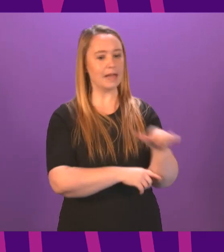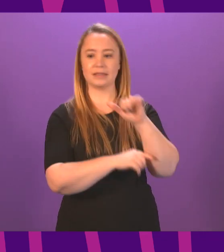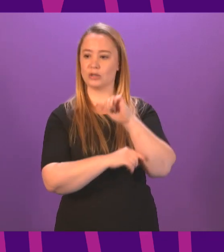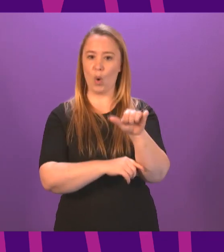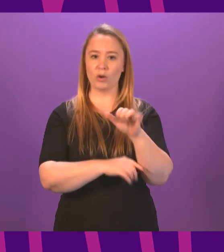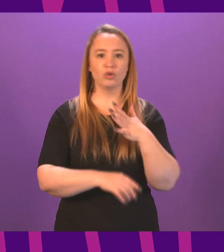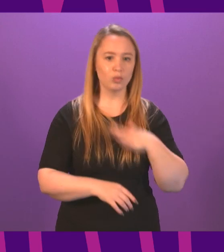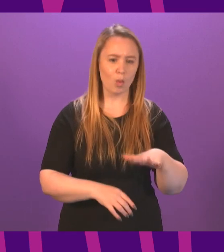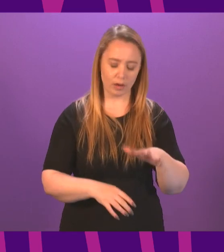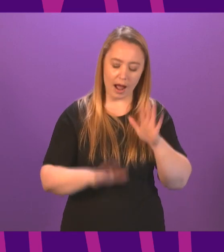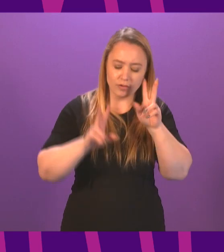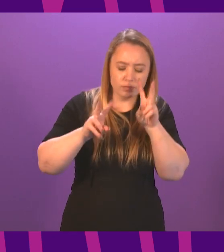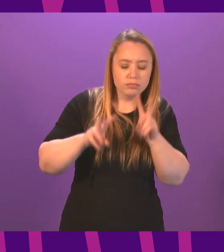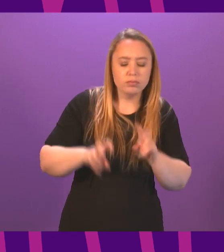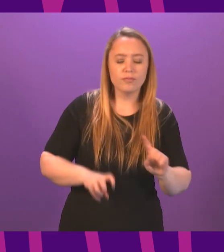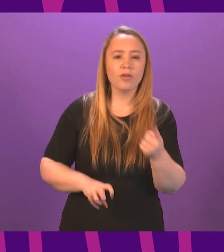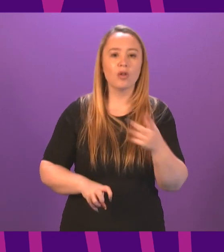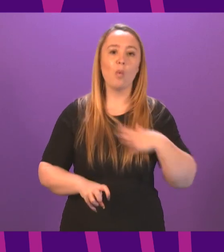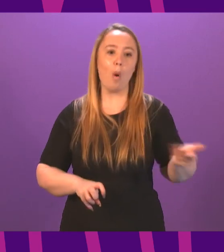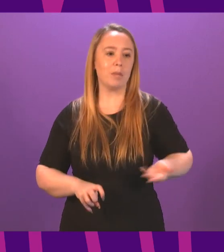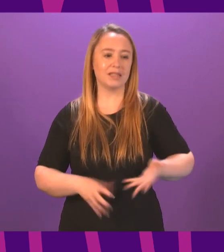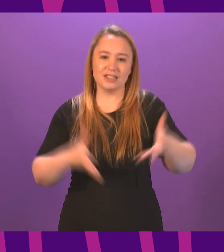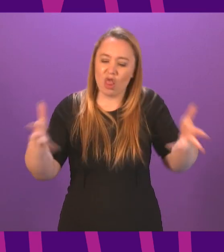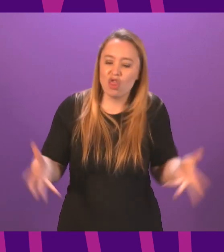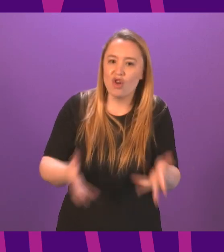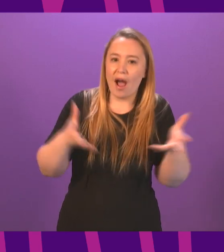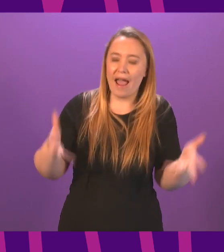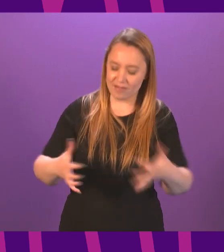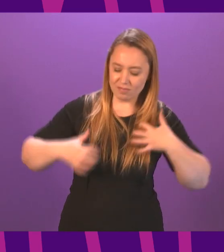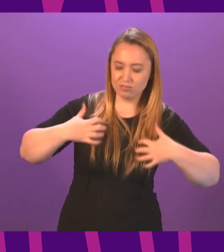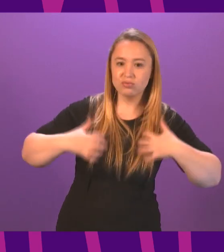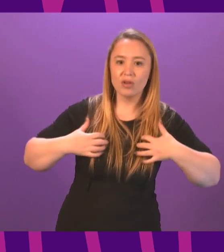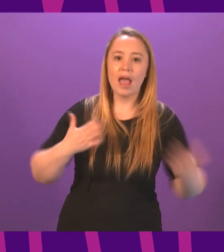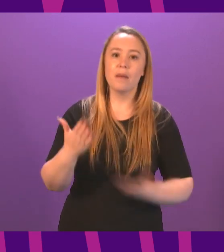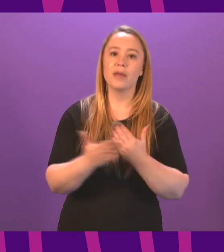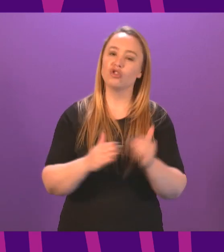businesses in Scotland that meet standards of fair work and that contribute towards an inclusive green wellbeing economy.